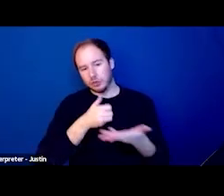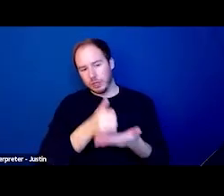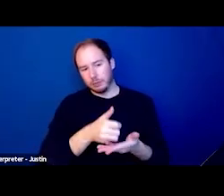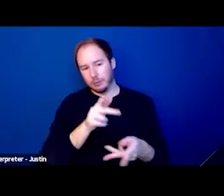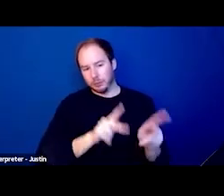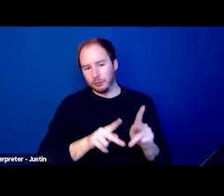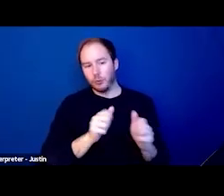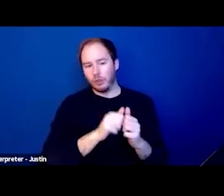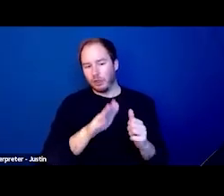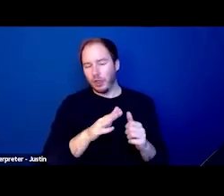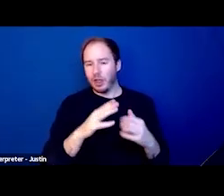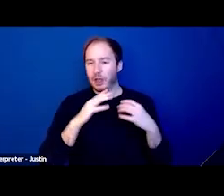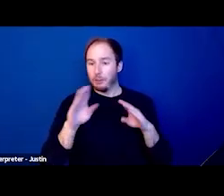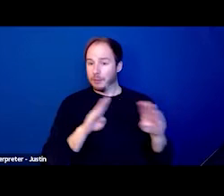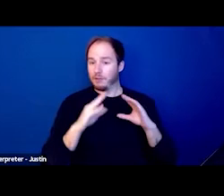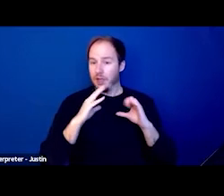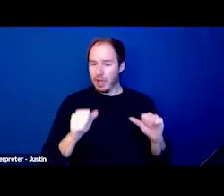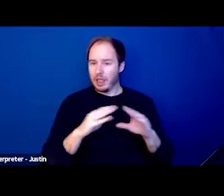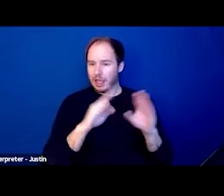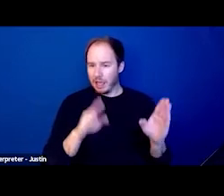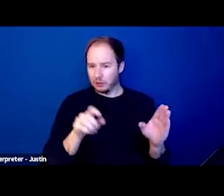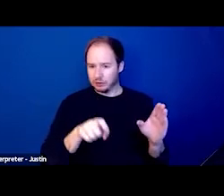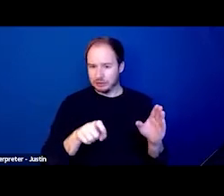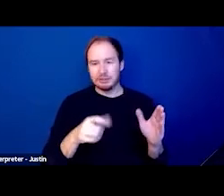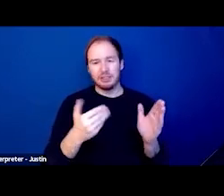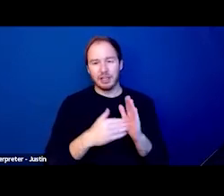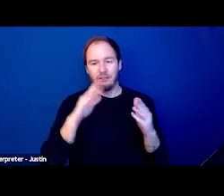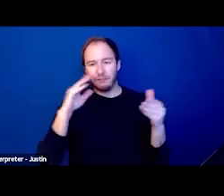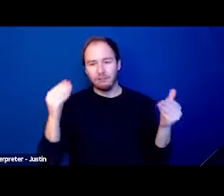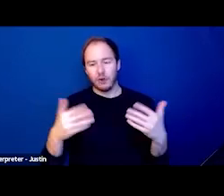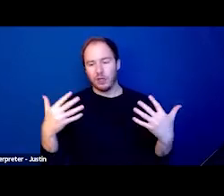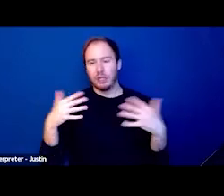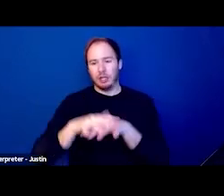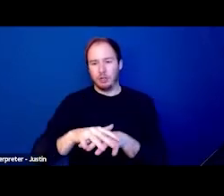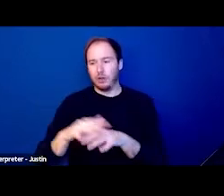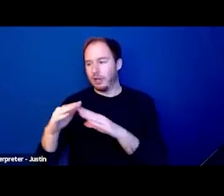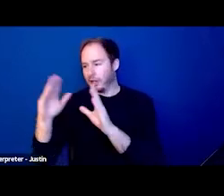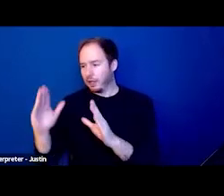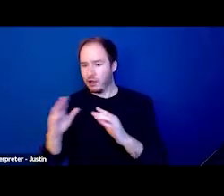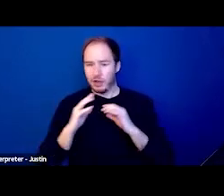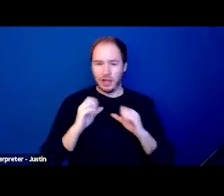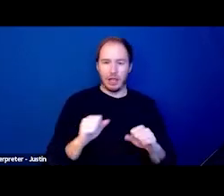So really looking at that integration of our housing, our health, and our homeless response systems.